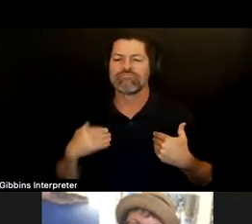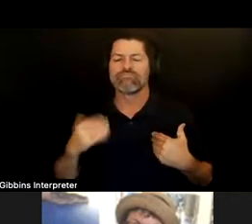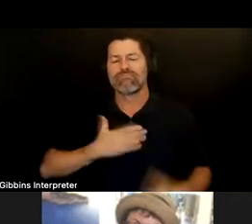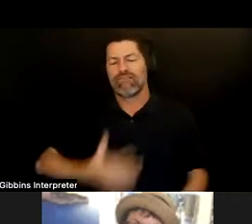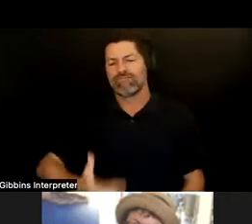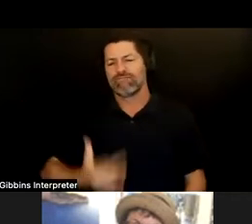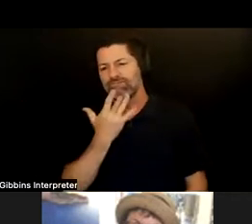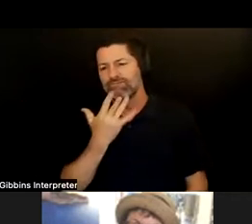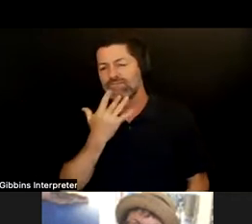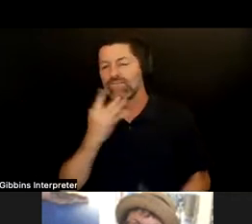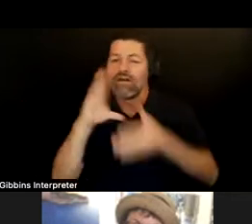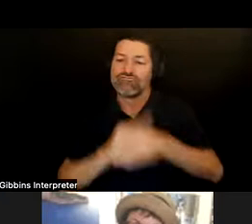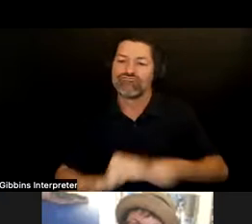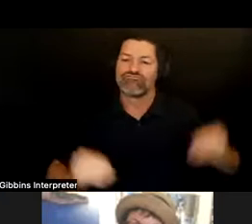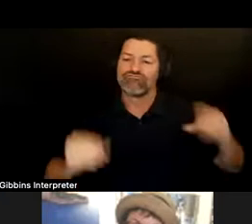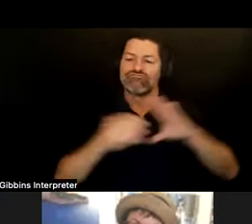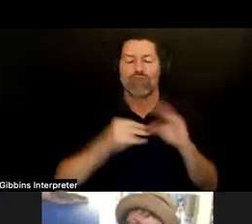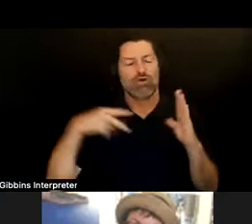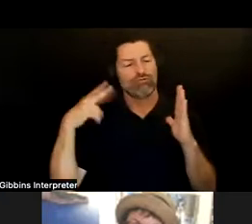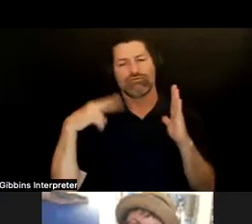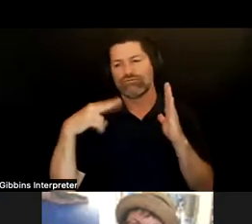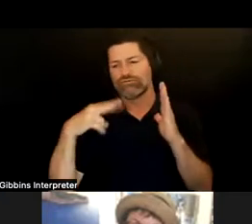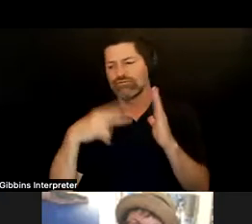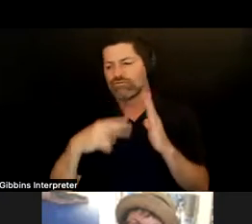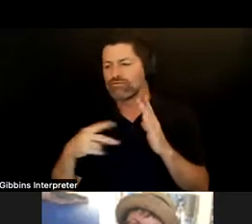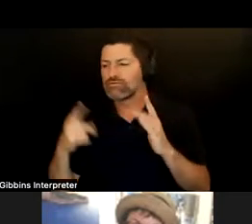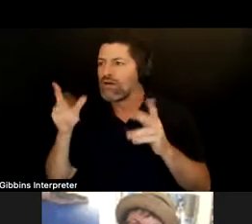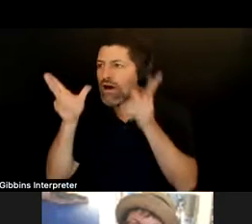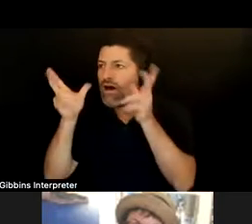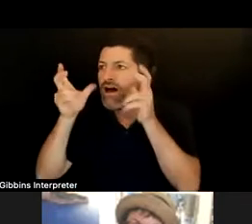right telling stories reading stories hearing stories, and then having all